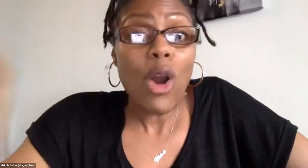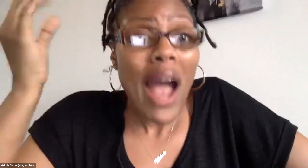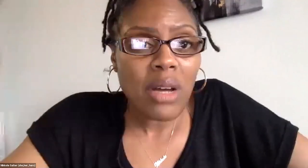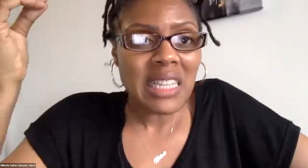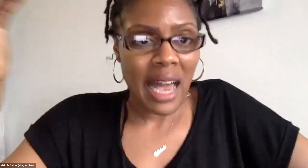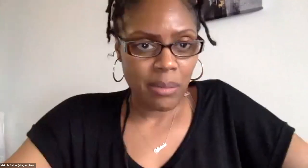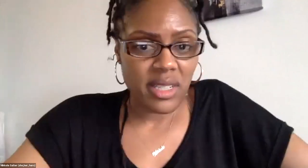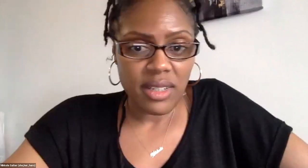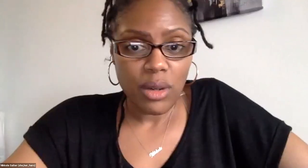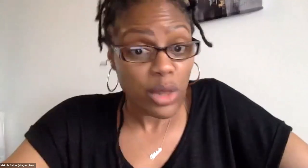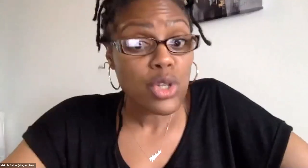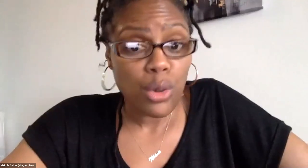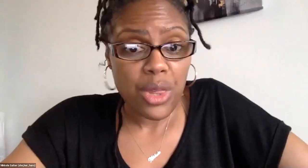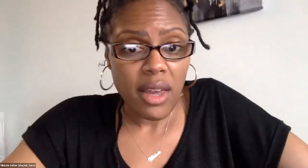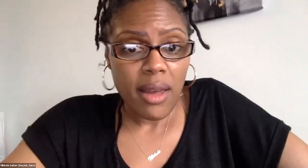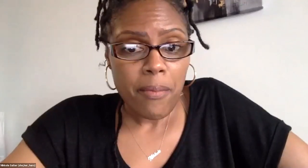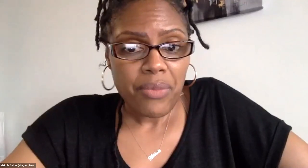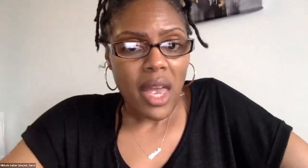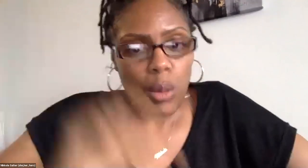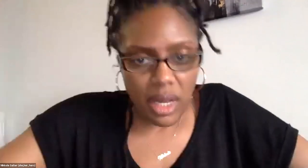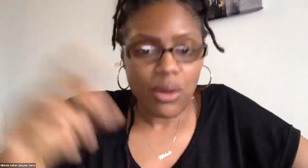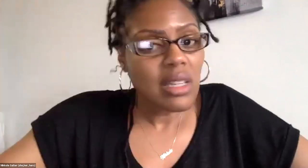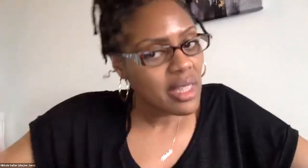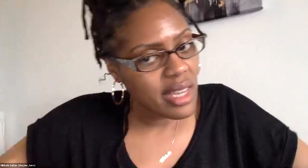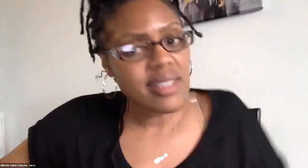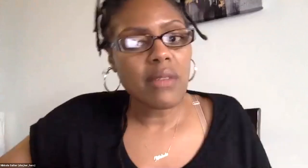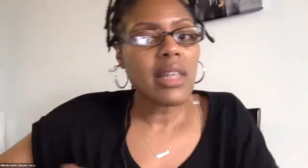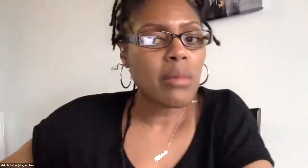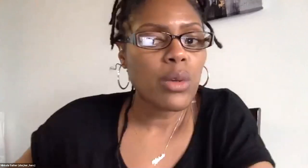We are out of alignment with the Truth, and whenever a living thing is out of alignment